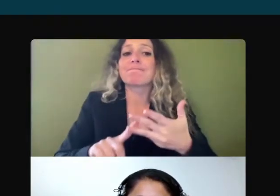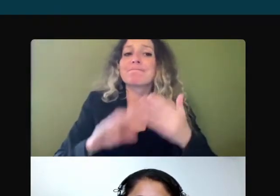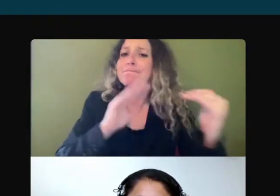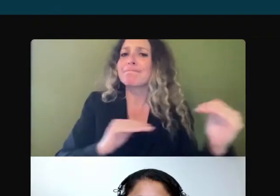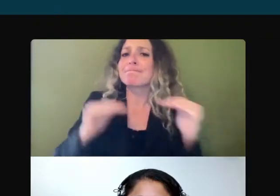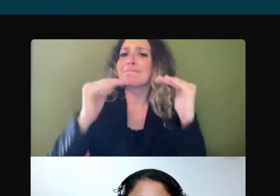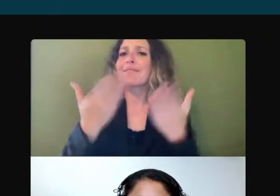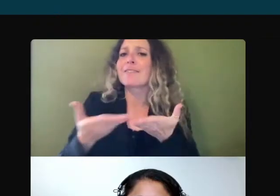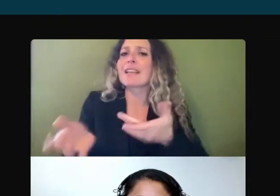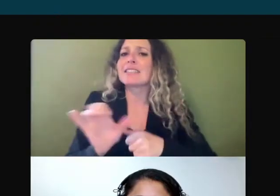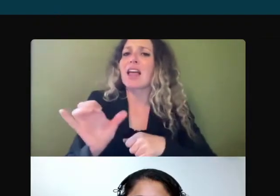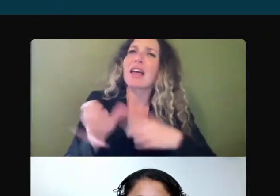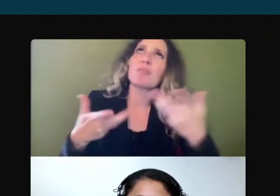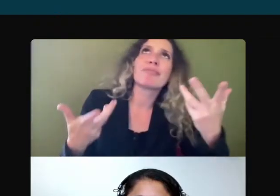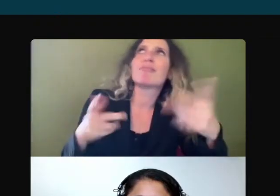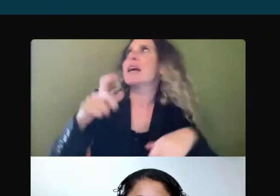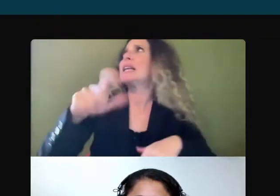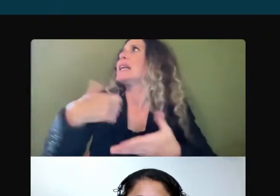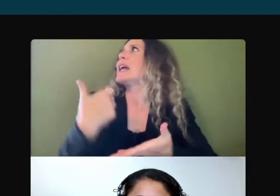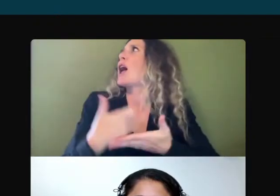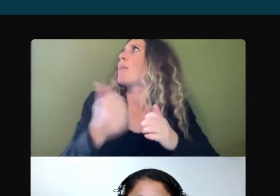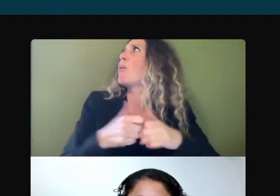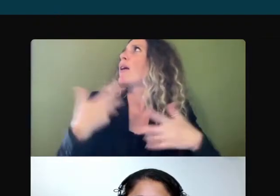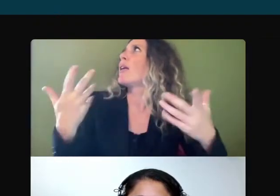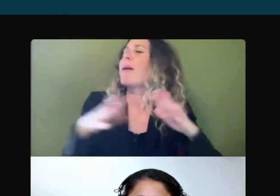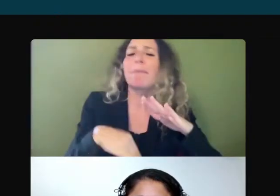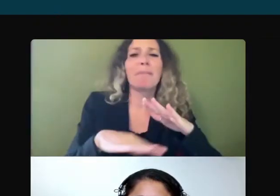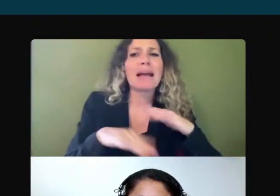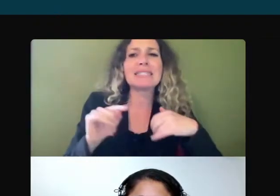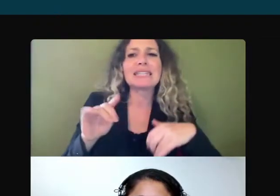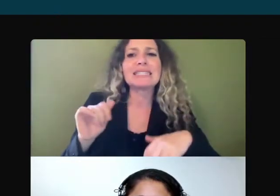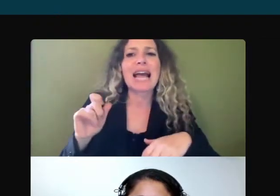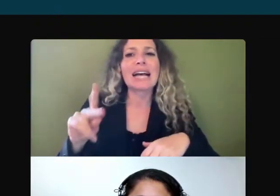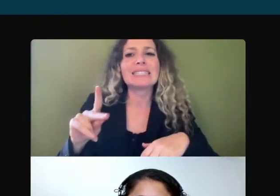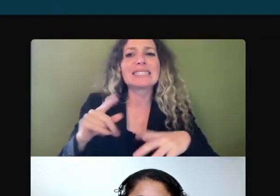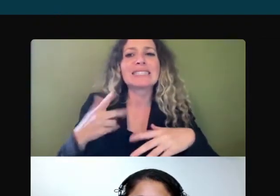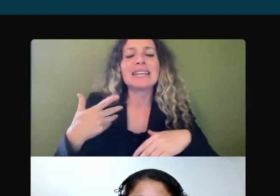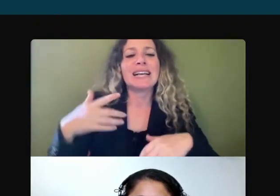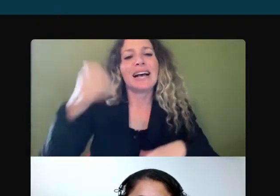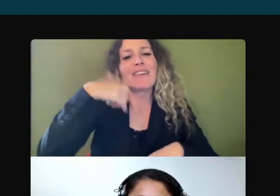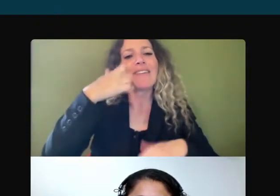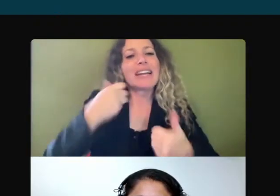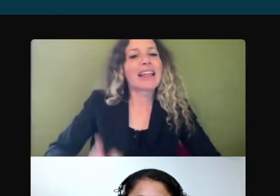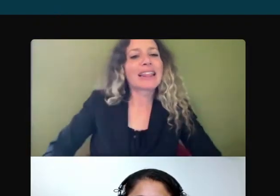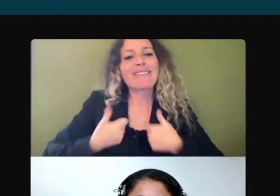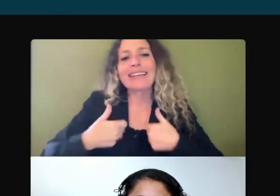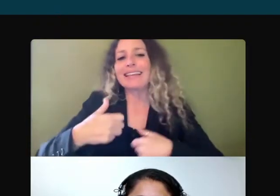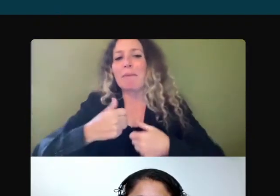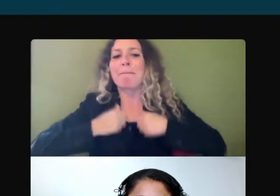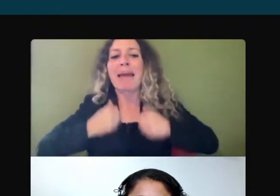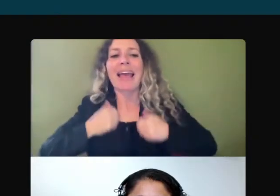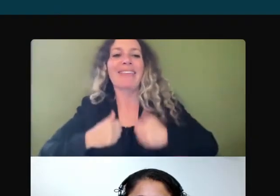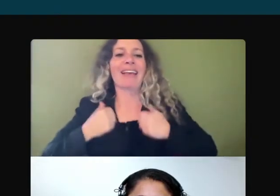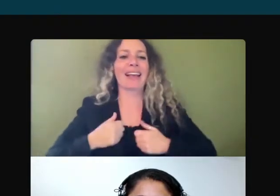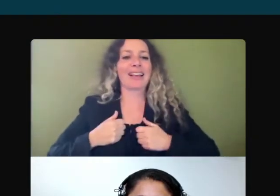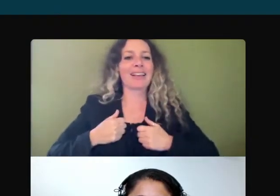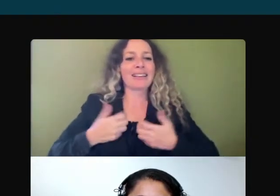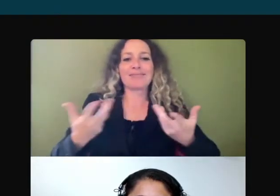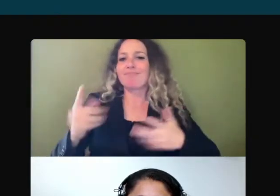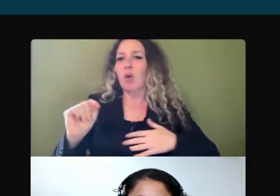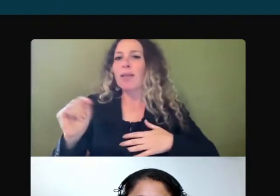help with the basic tasks of daily living, like bathing, dressing, toileting. So eventually